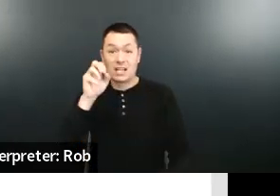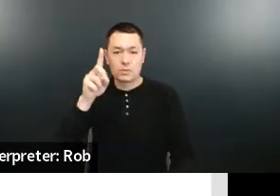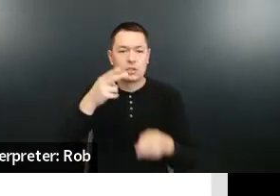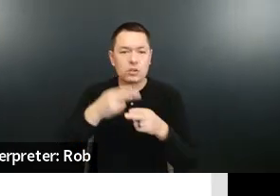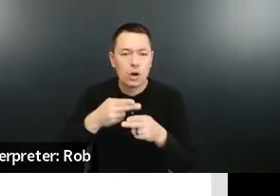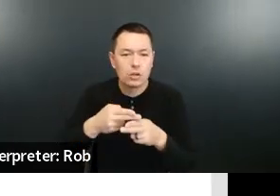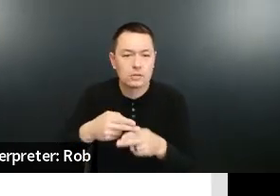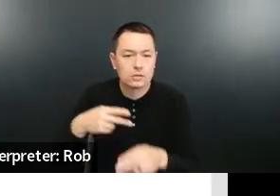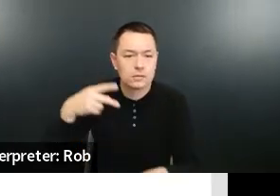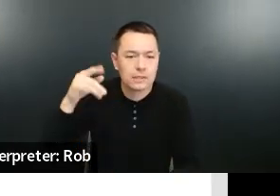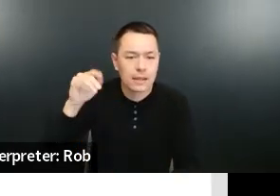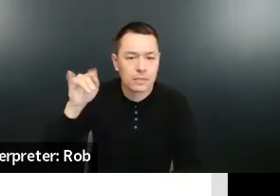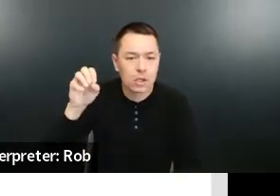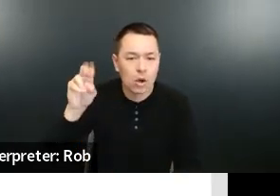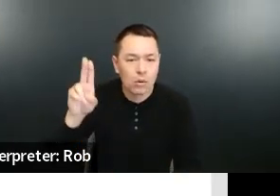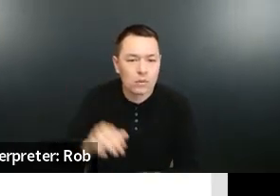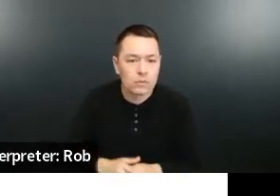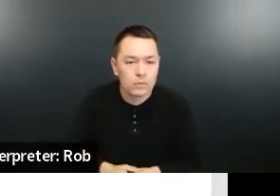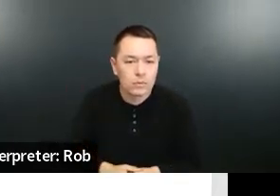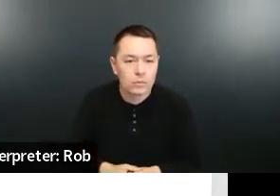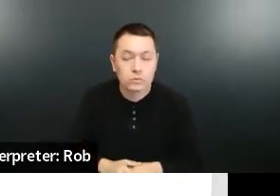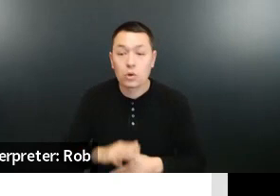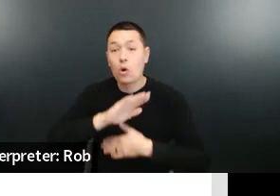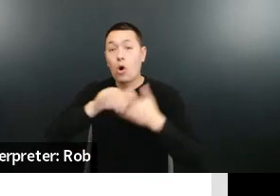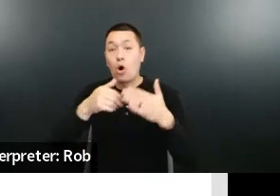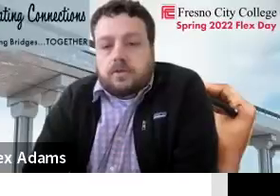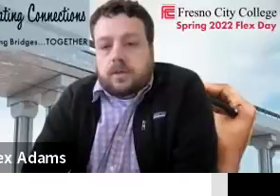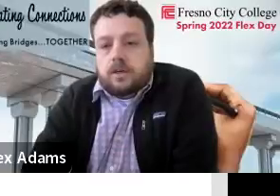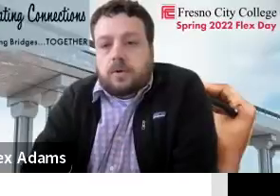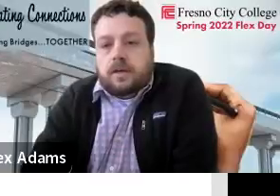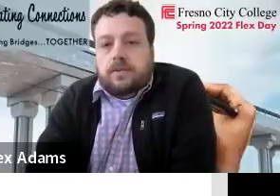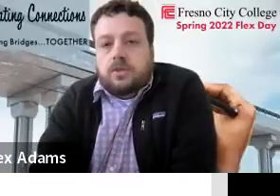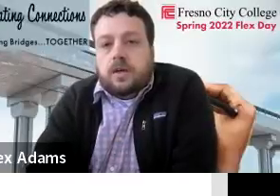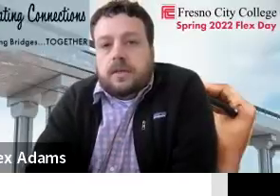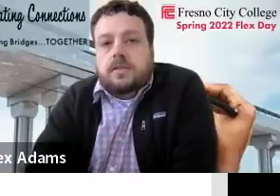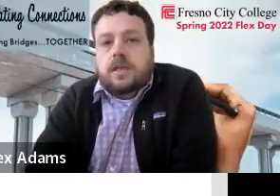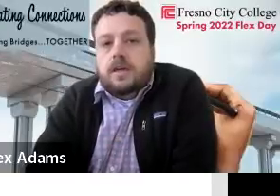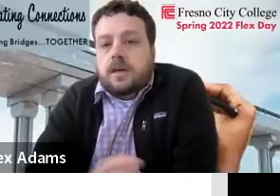And so all of this is really nice. It provides a really good way to visualize data